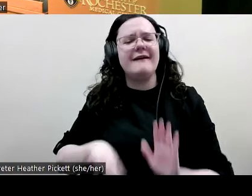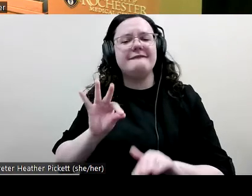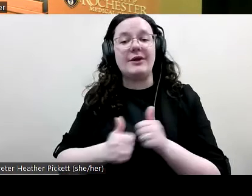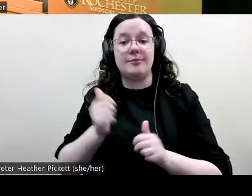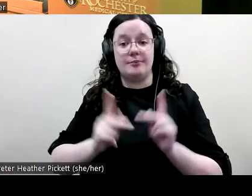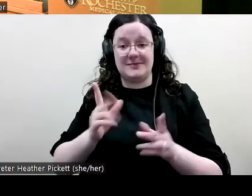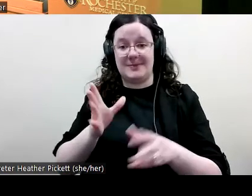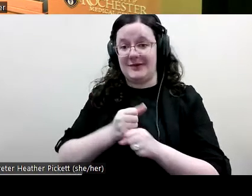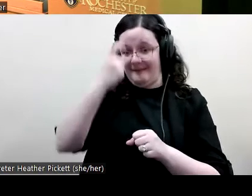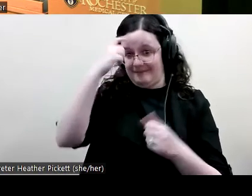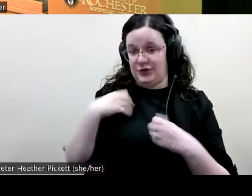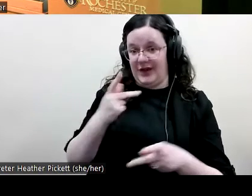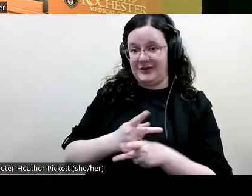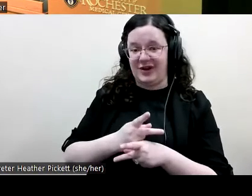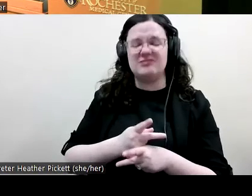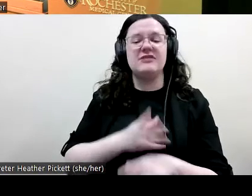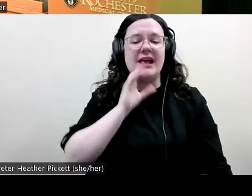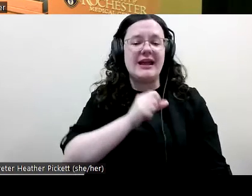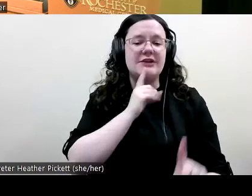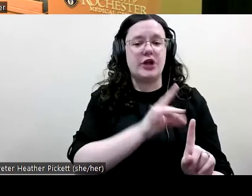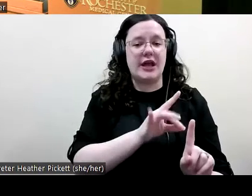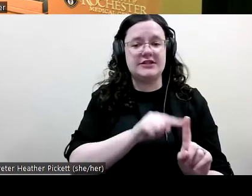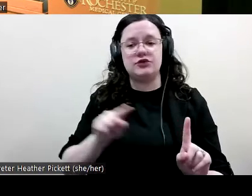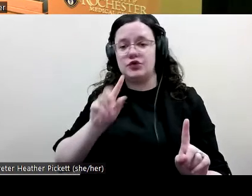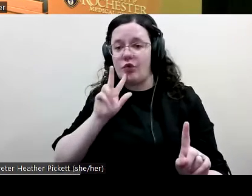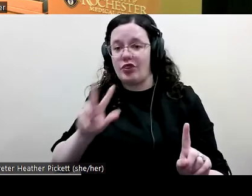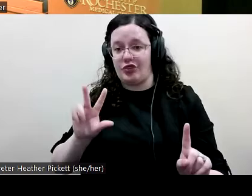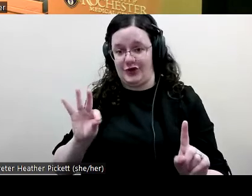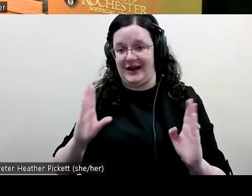looking at young adults with pretty serious mental illnesses and it's often apparent taking